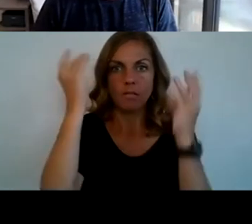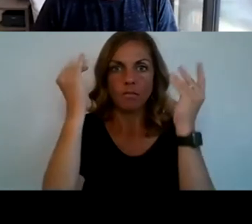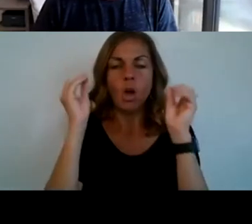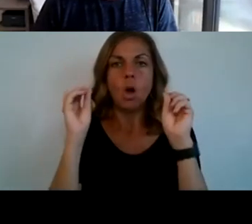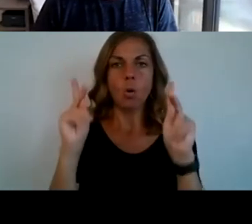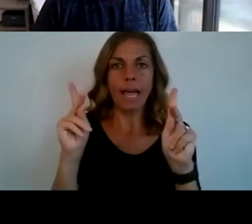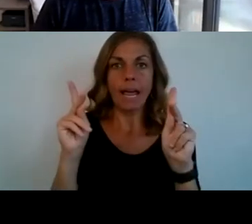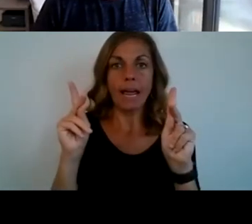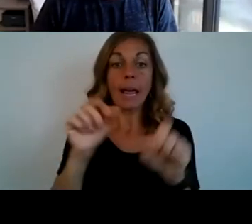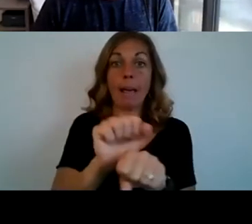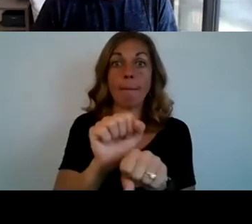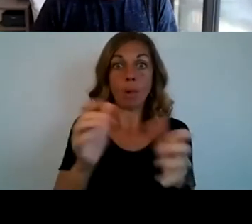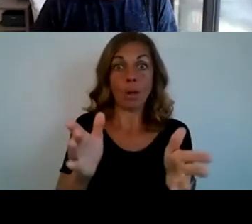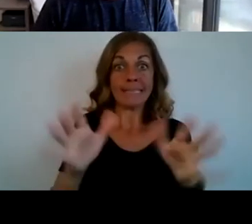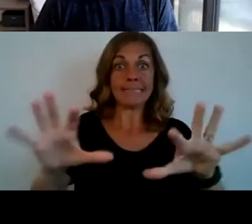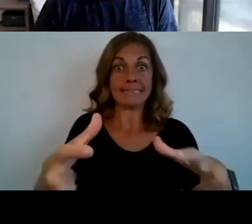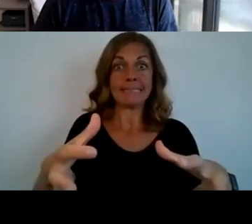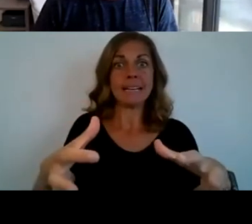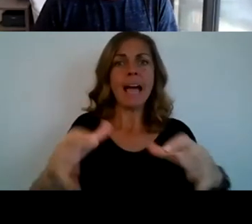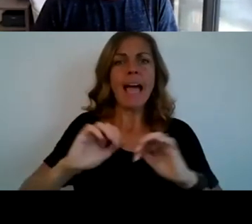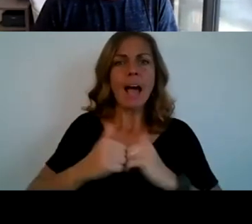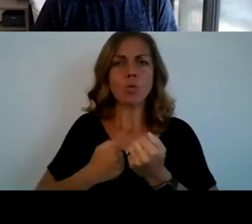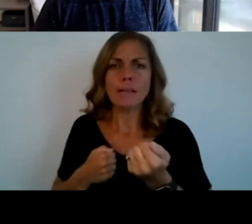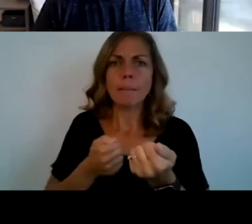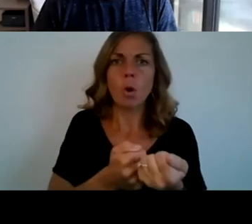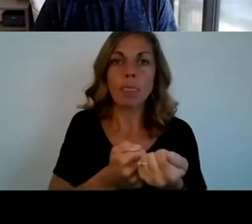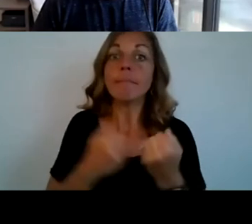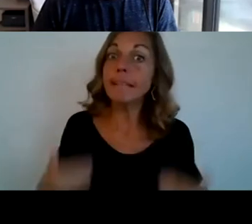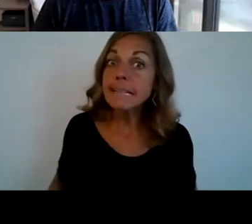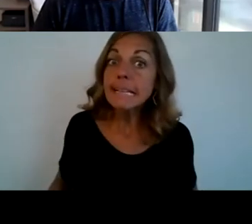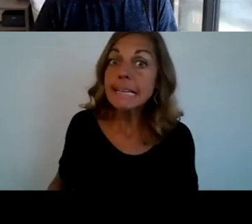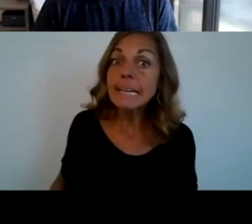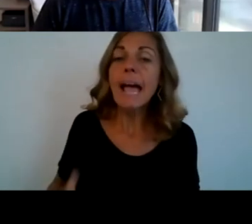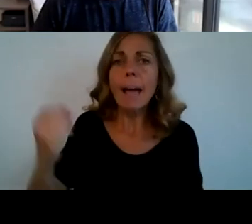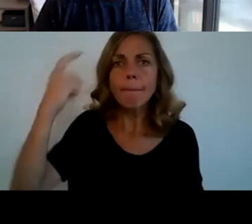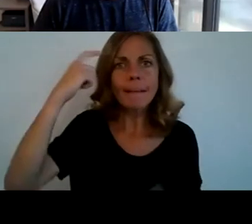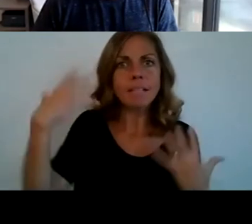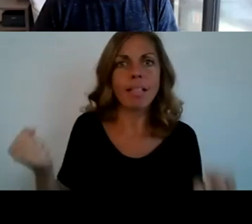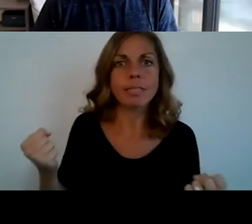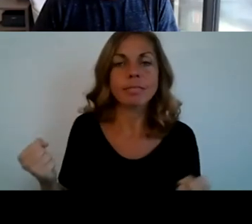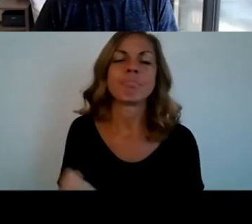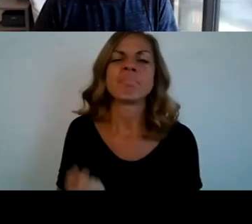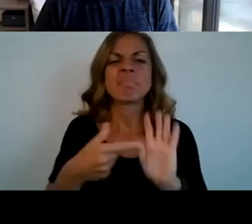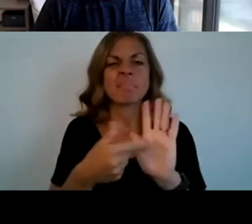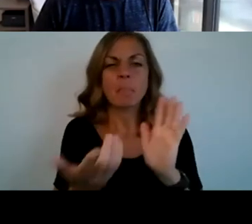both physically and on mental health? Just to give an example of that. You know, recently